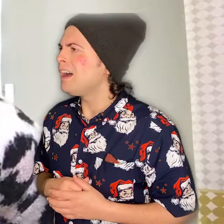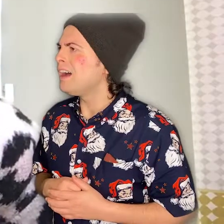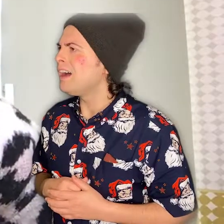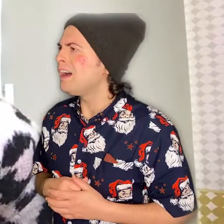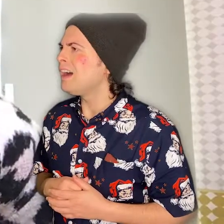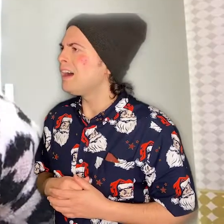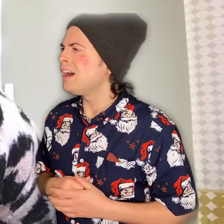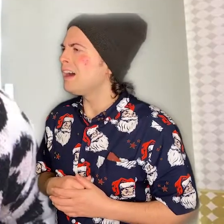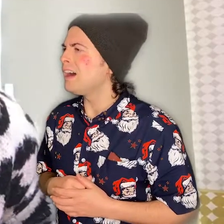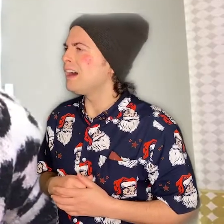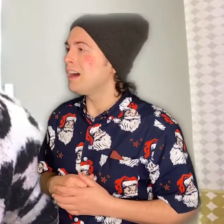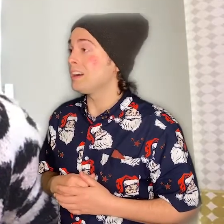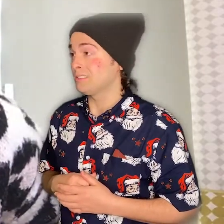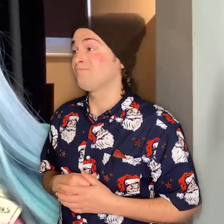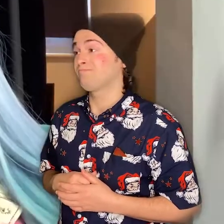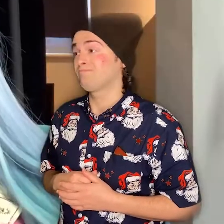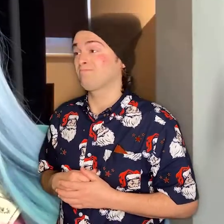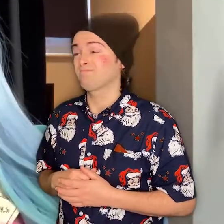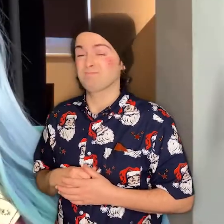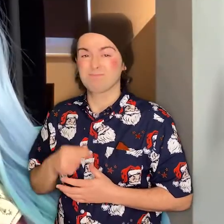Cyndi – I think it’s for the best Senga